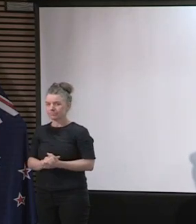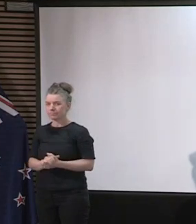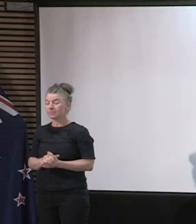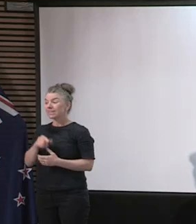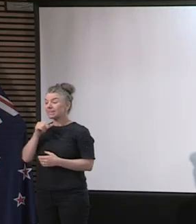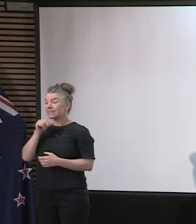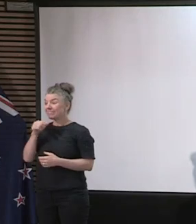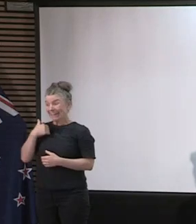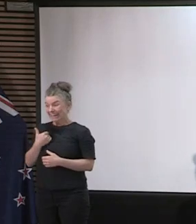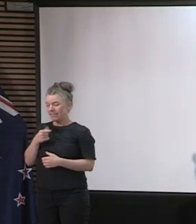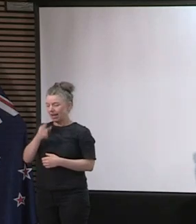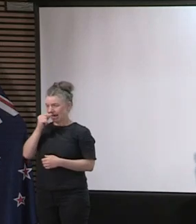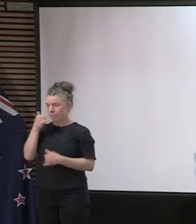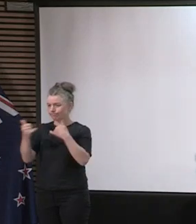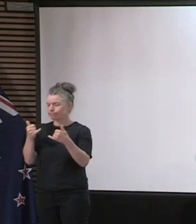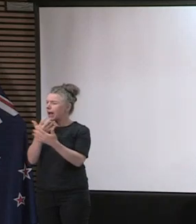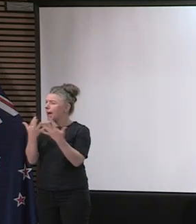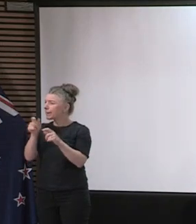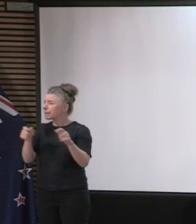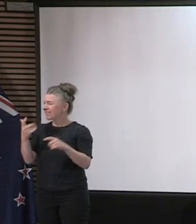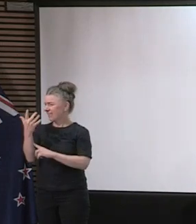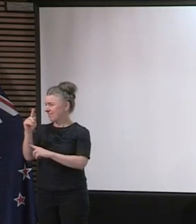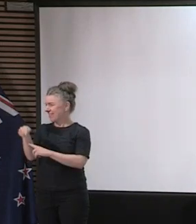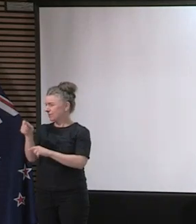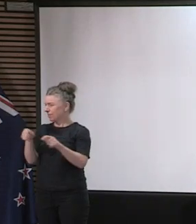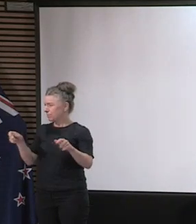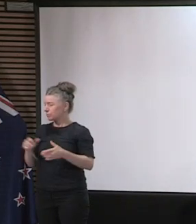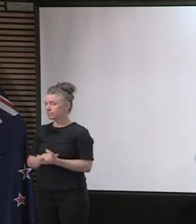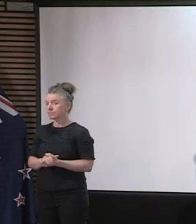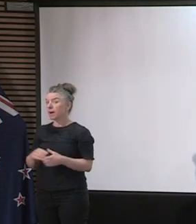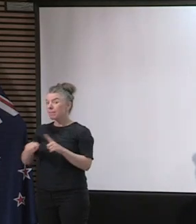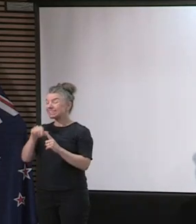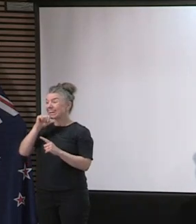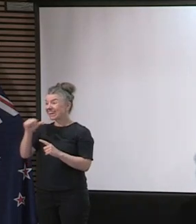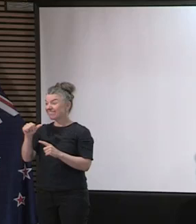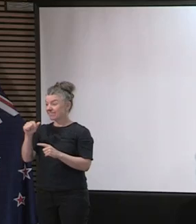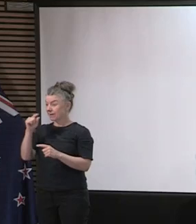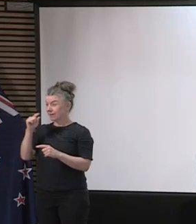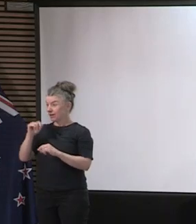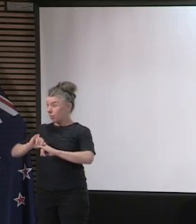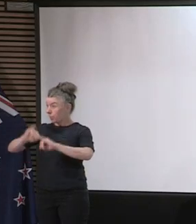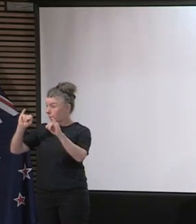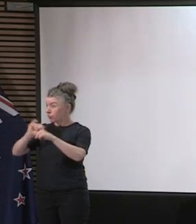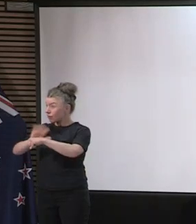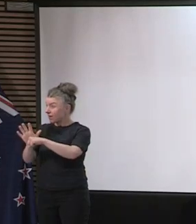see we've boosted their capacity so they can make 5,000 calls a day and then we